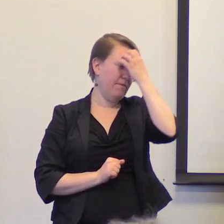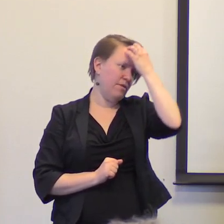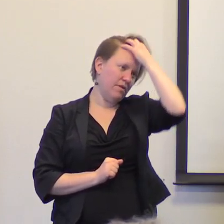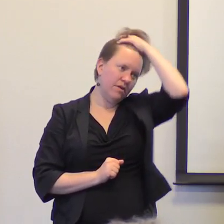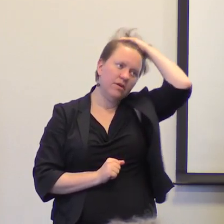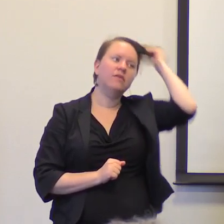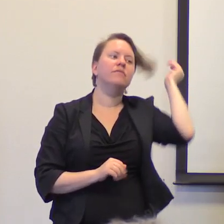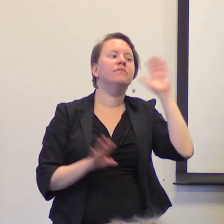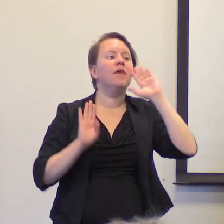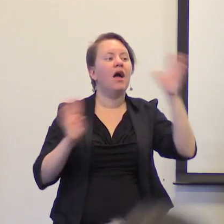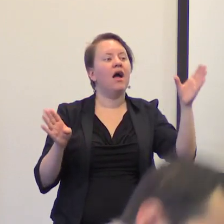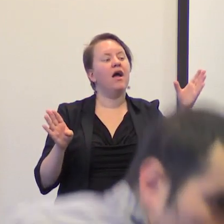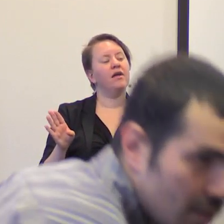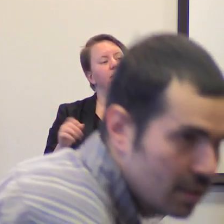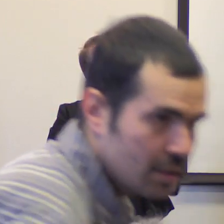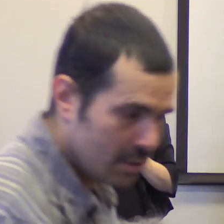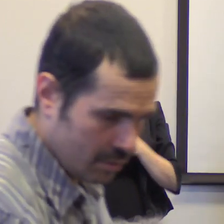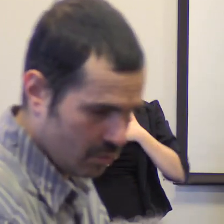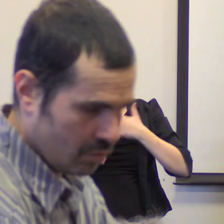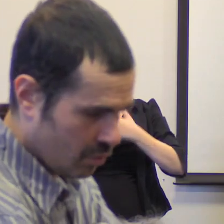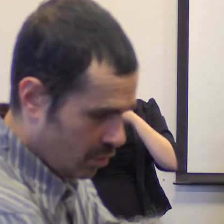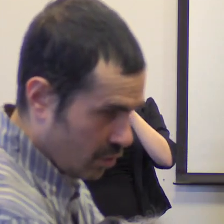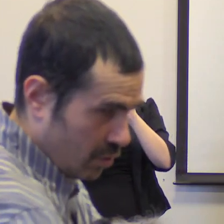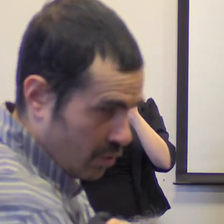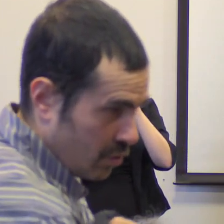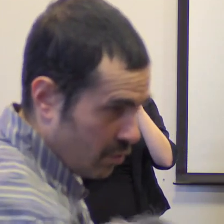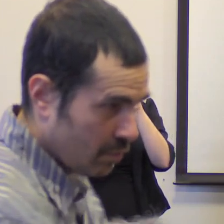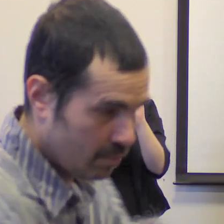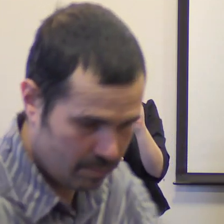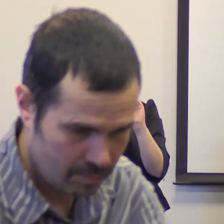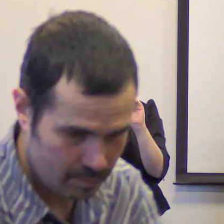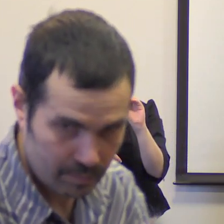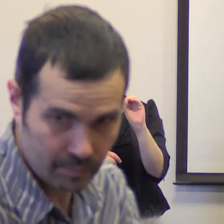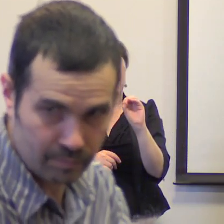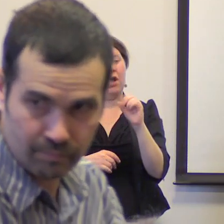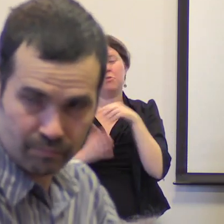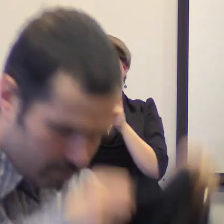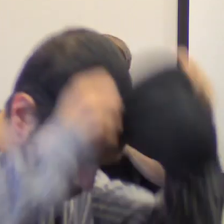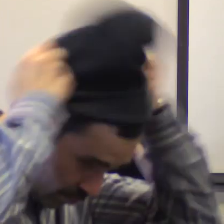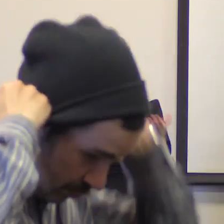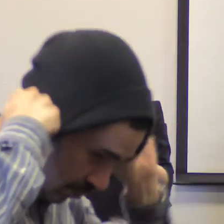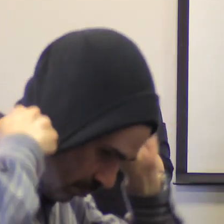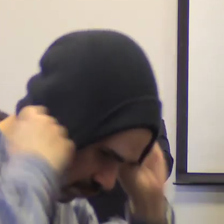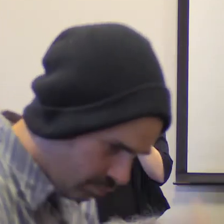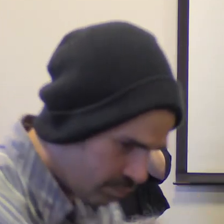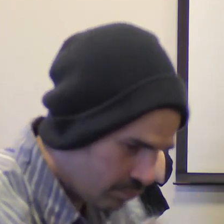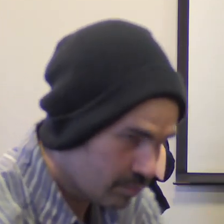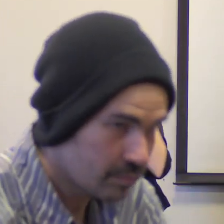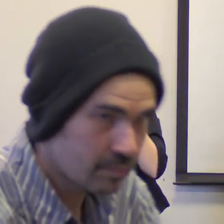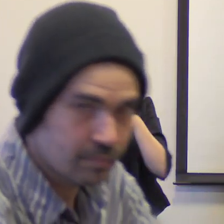Marco: Hi. My name is Marco. I'm a student here at UIC. I'm studying engineering.